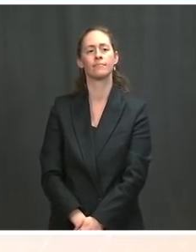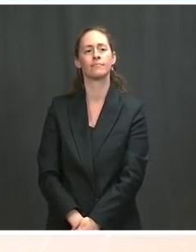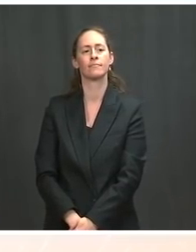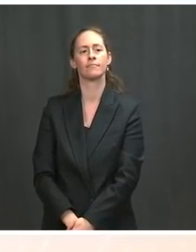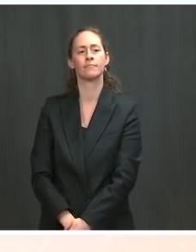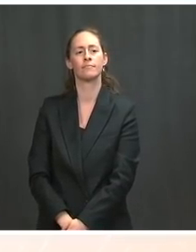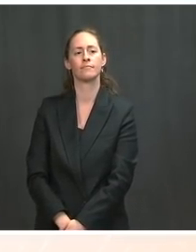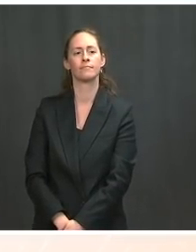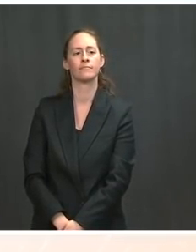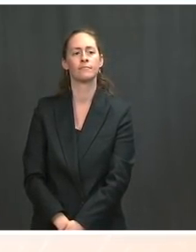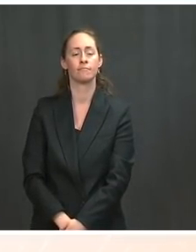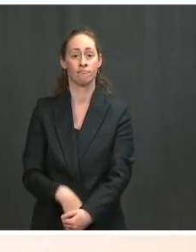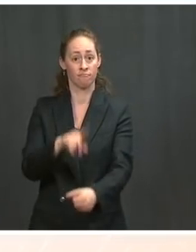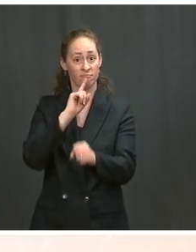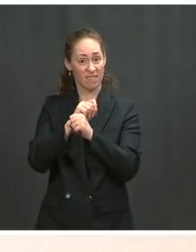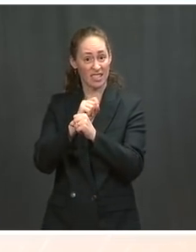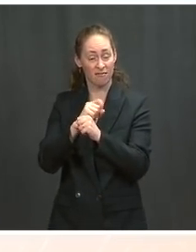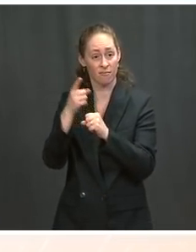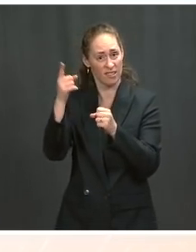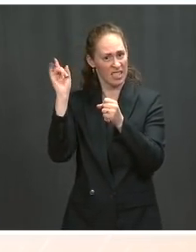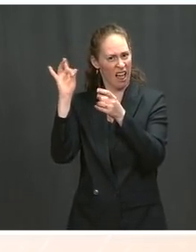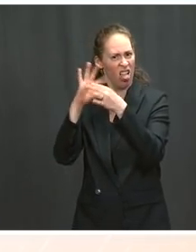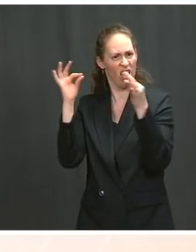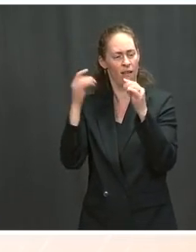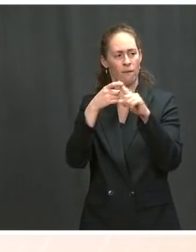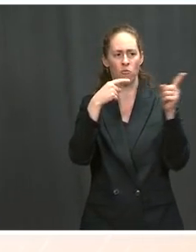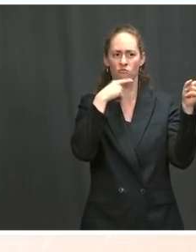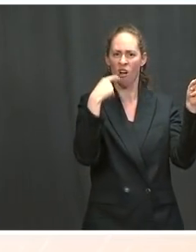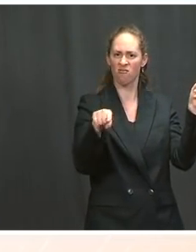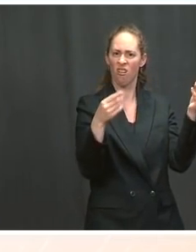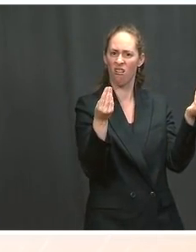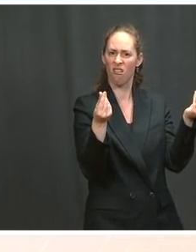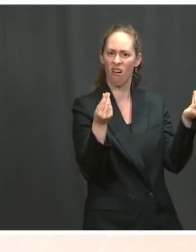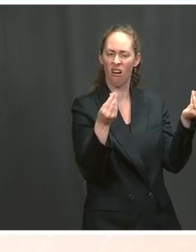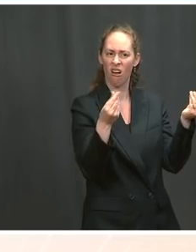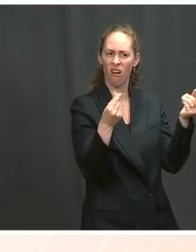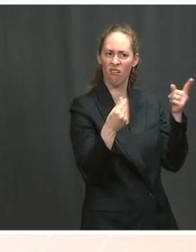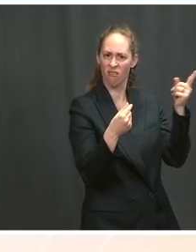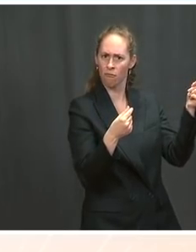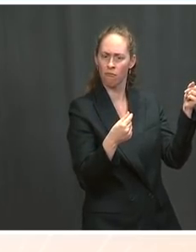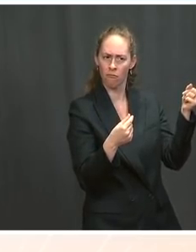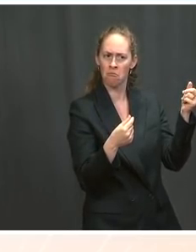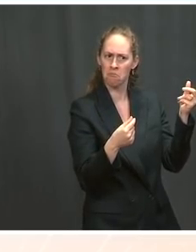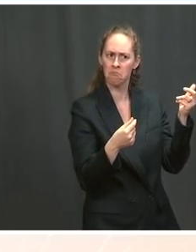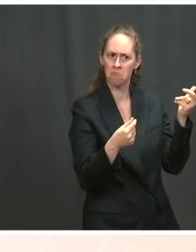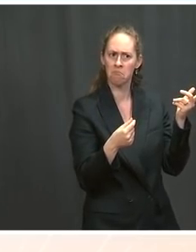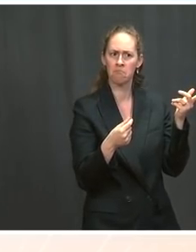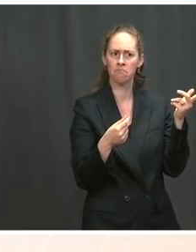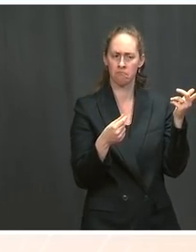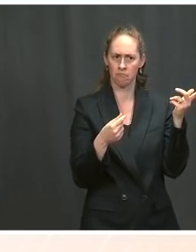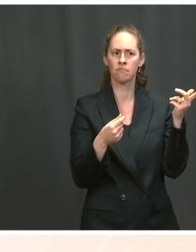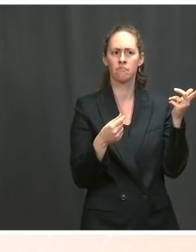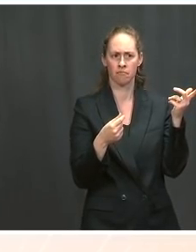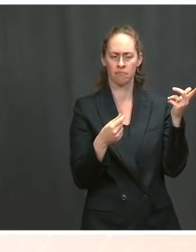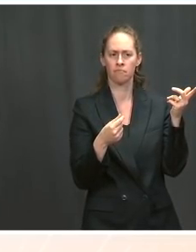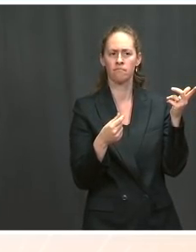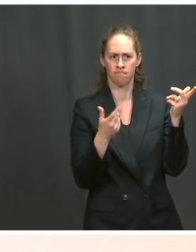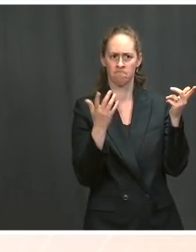was he suggesting that if it happens from your territory, as we often say in terrorism issues --